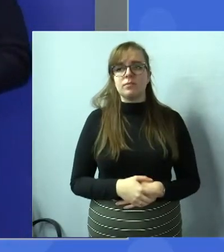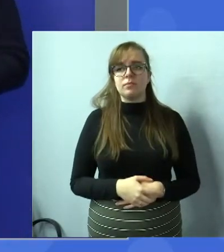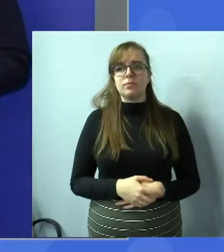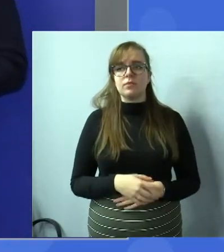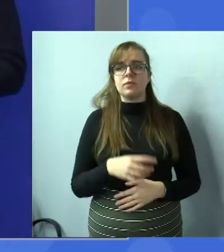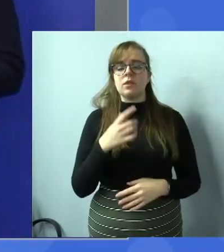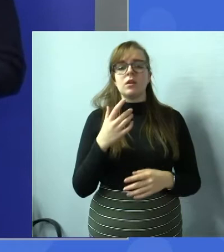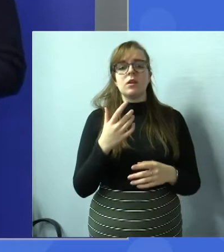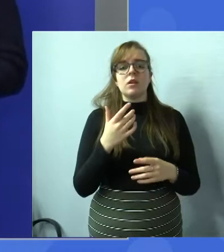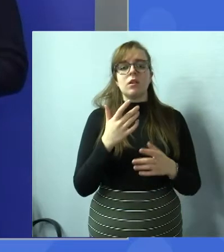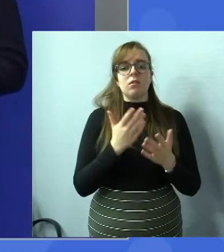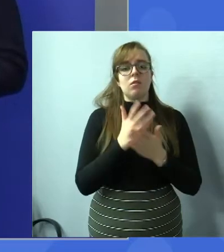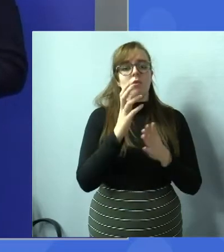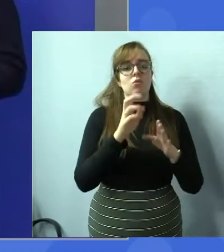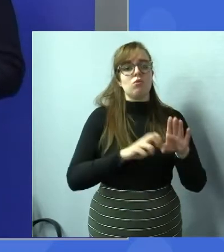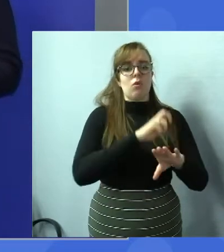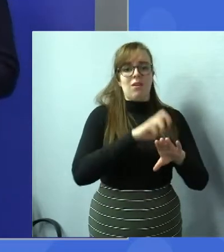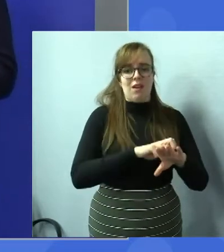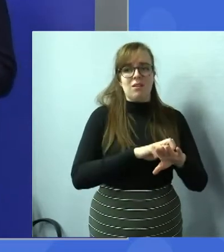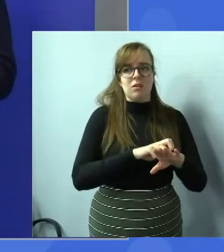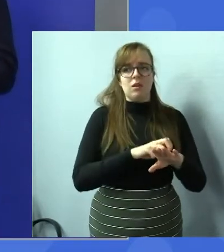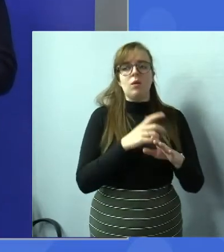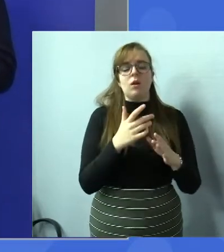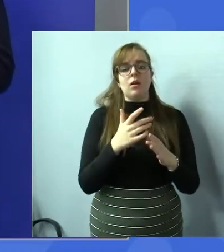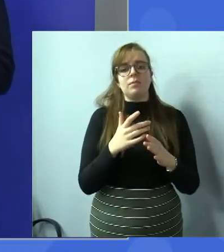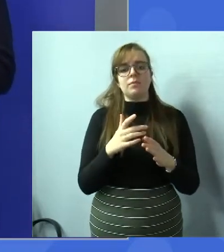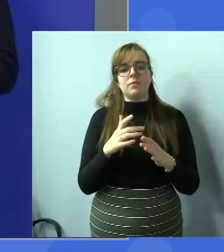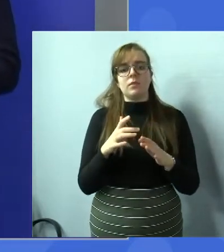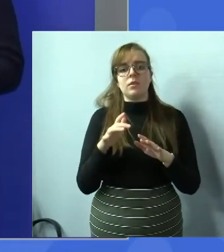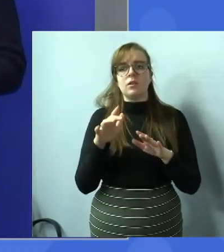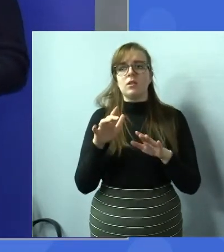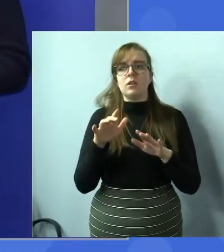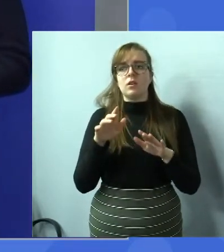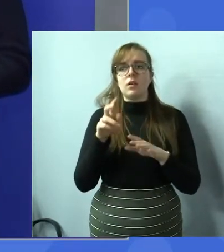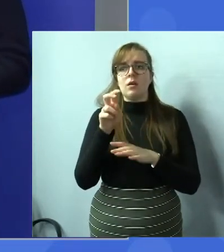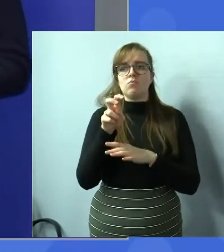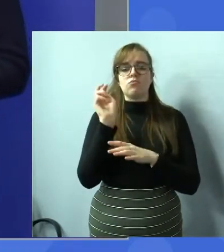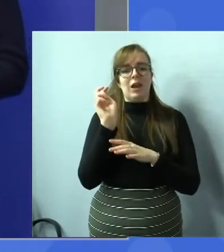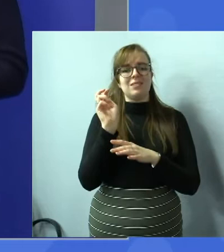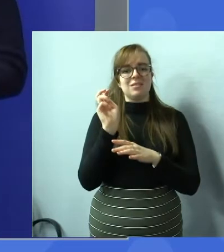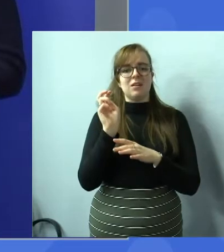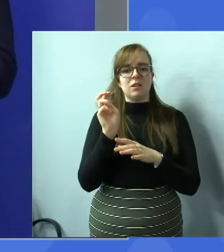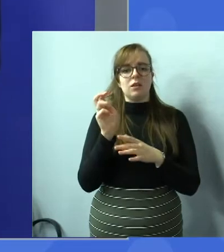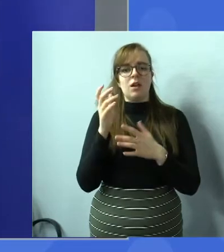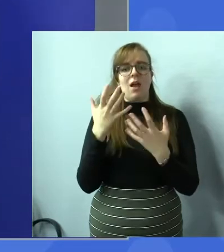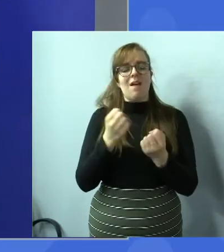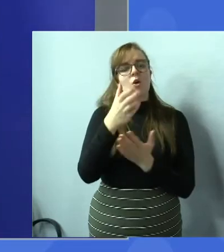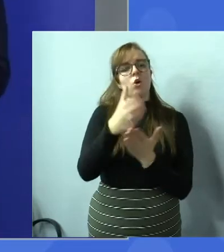given that we have and breaks that has exacerbated the unique in a constitutional relationship that Northern Ireland has both with the UK